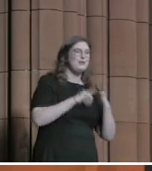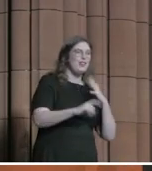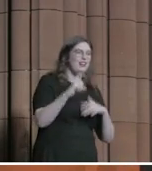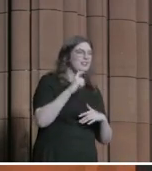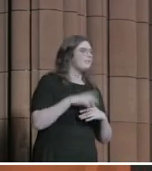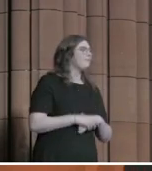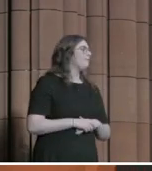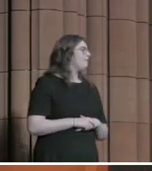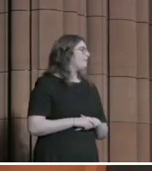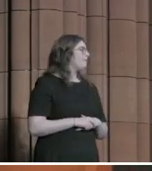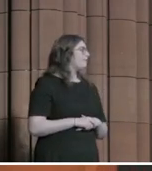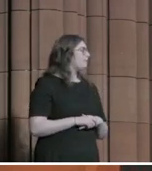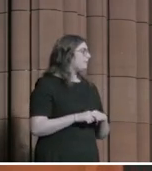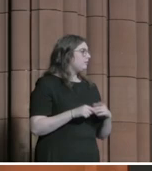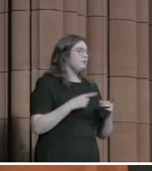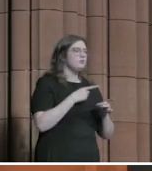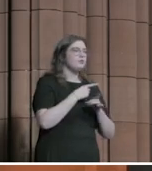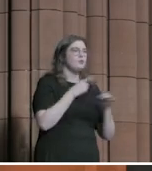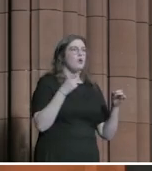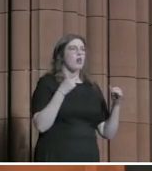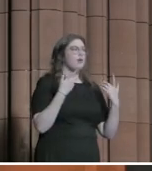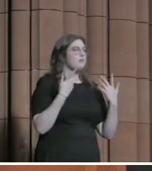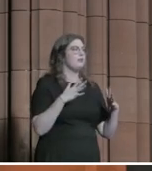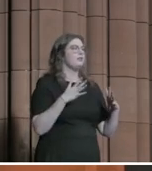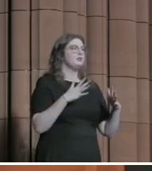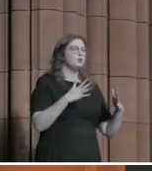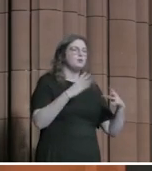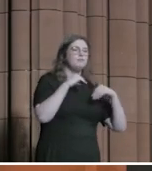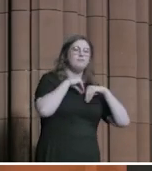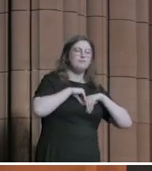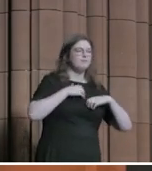You've been kindled with a fire of inquiry and innovation,